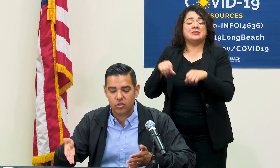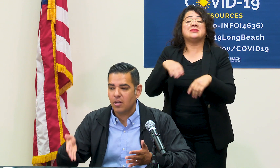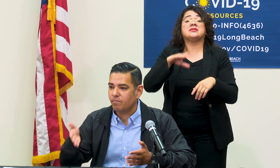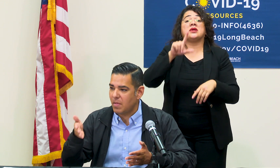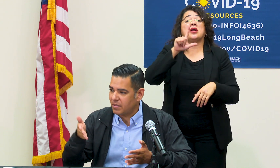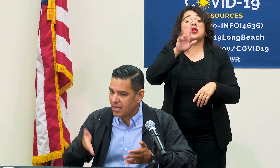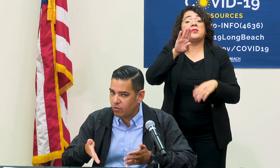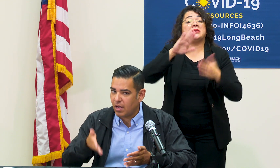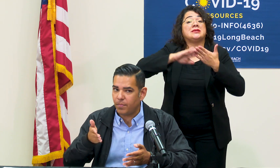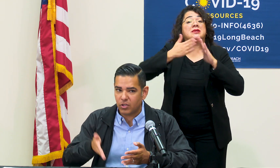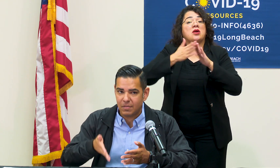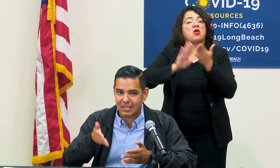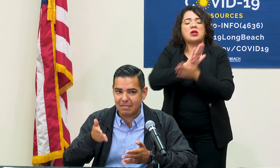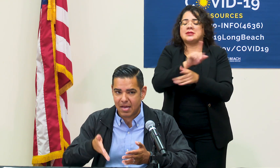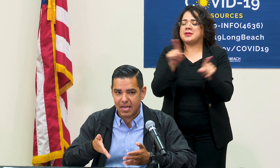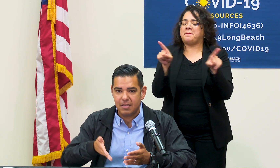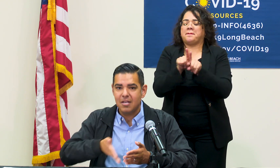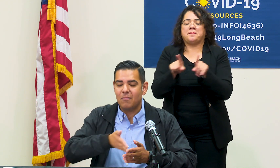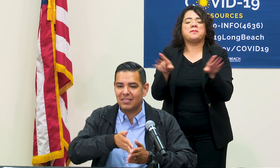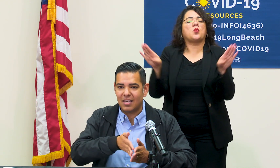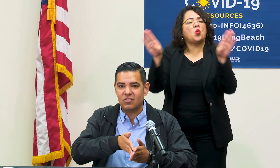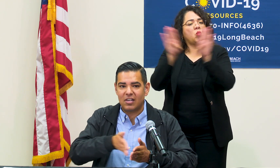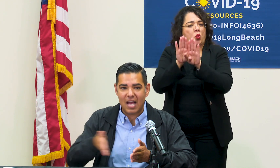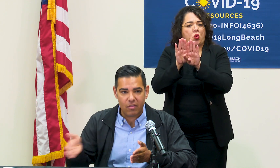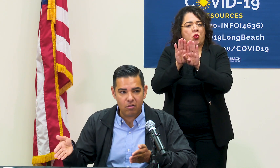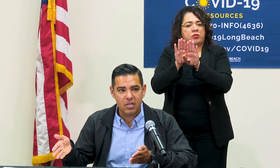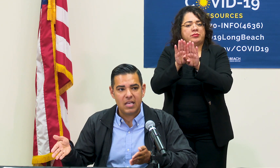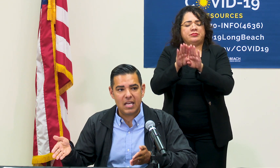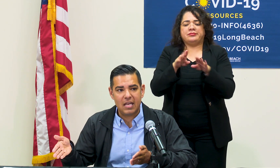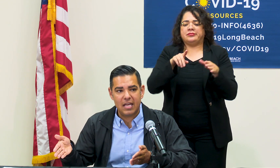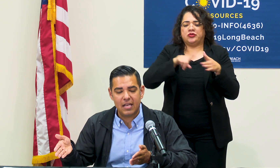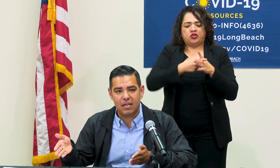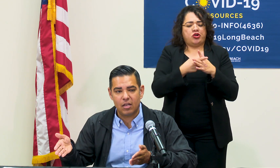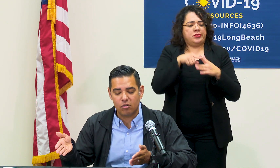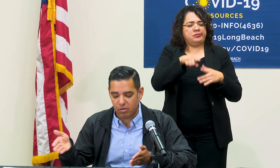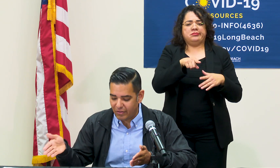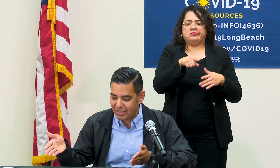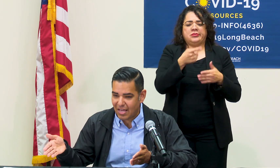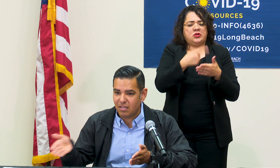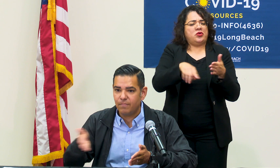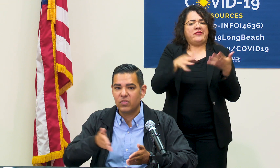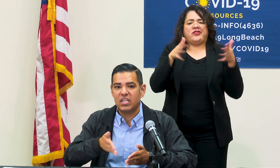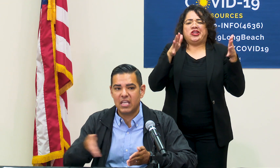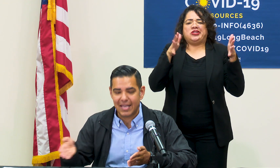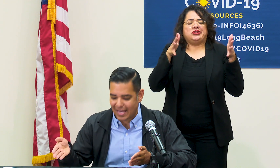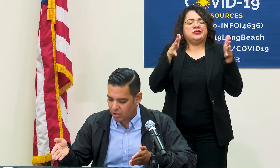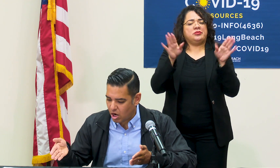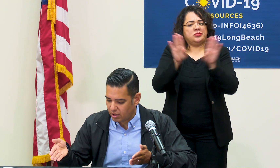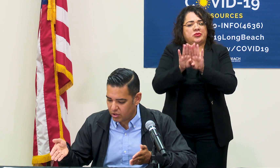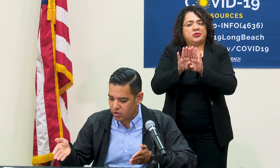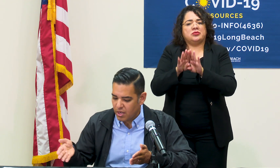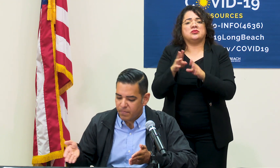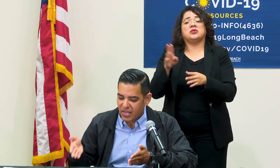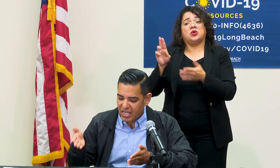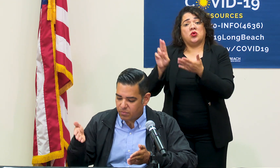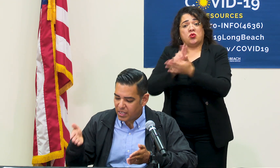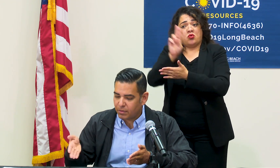APIs and all approximate semana pastor cerrado a e el college is being a